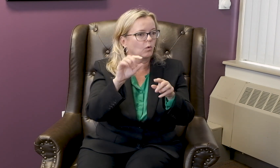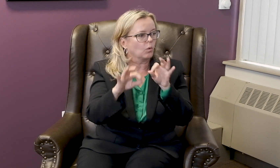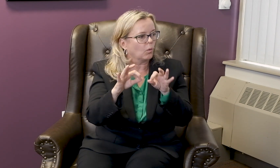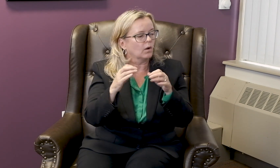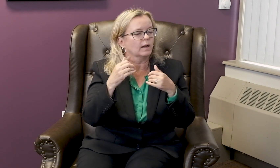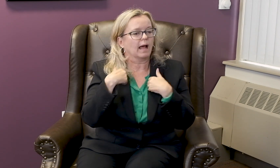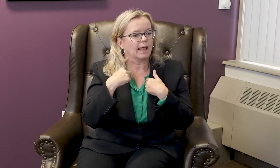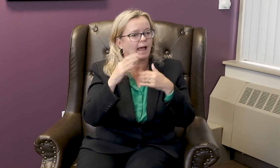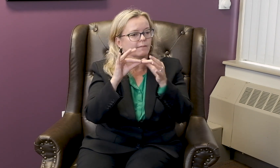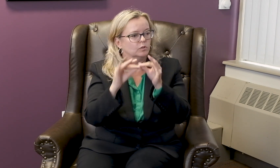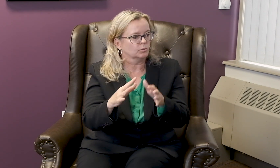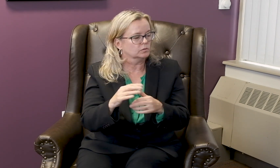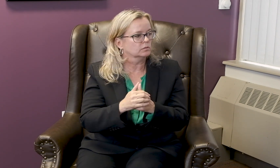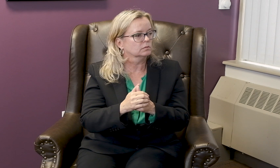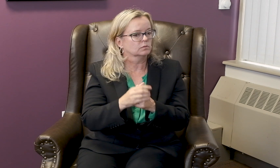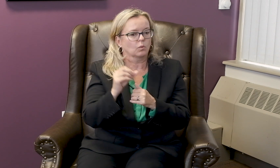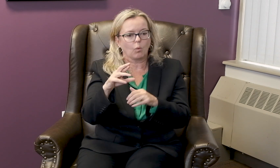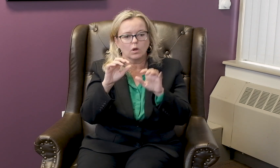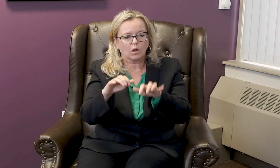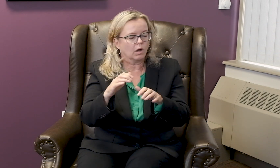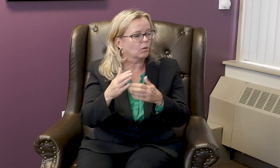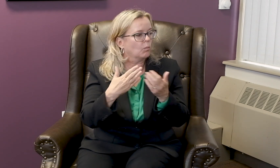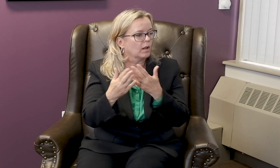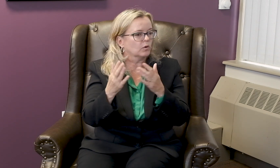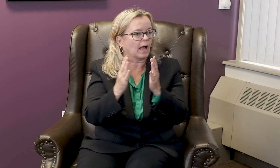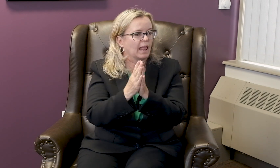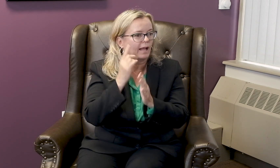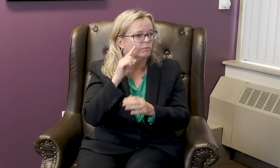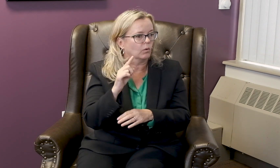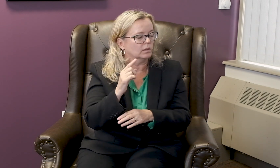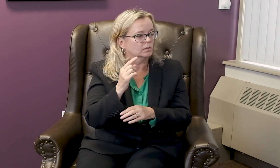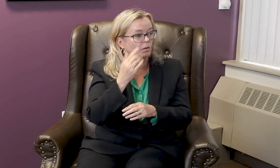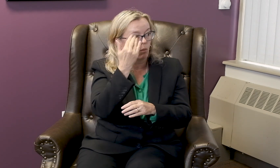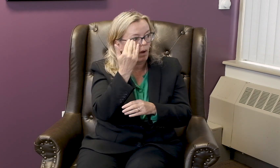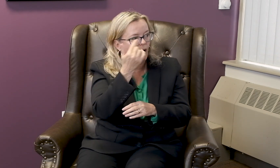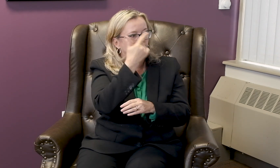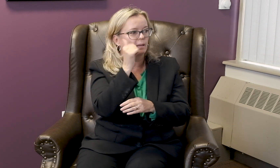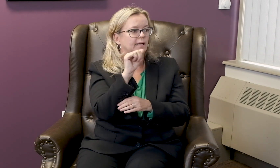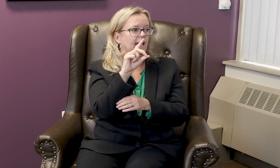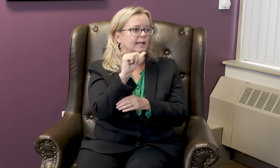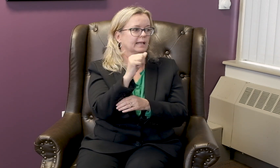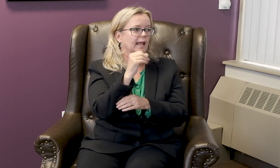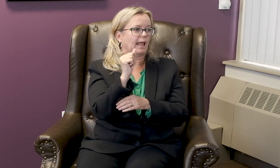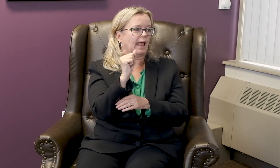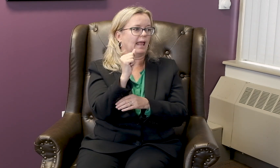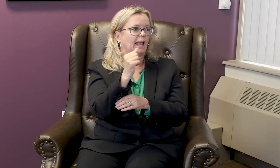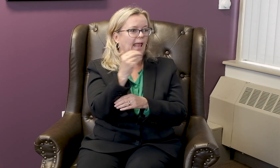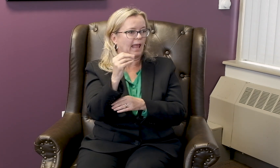interpreters for any meetings I need. When I have to attend court, I am given interpreters, CART,